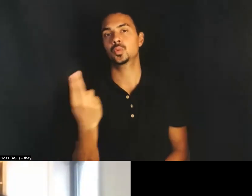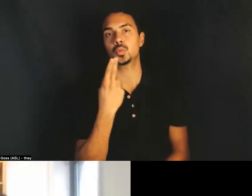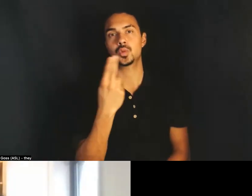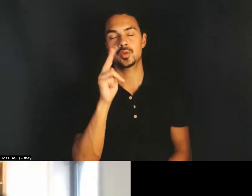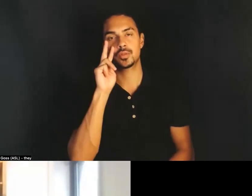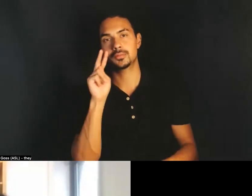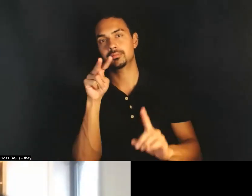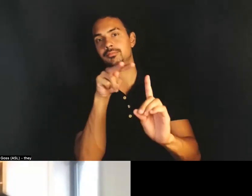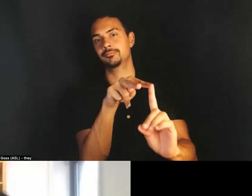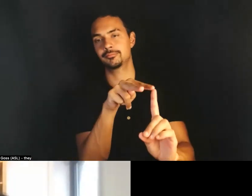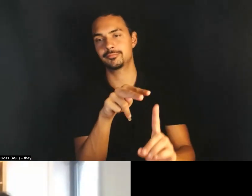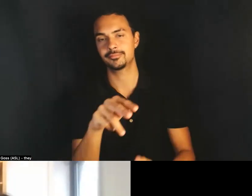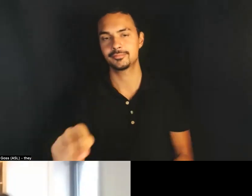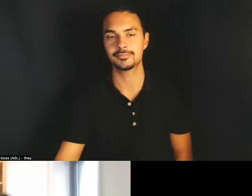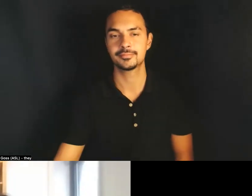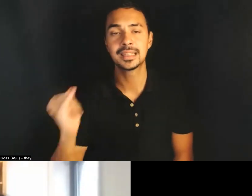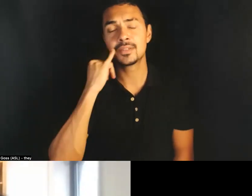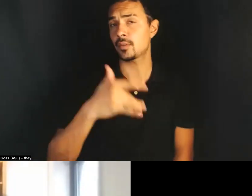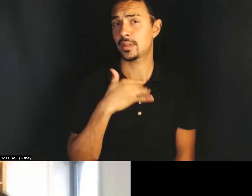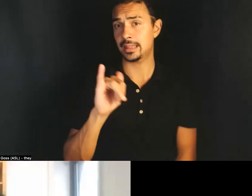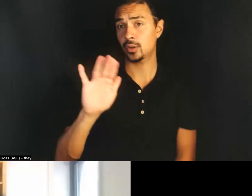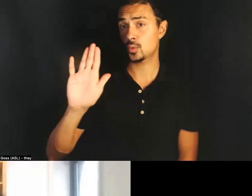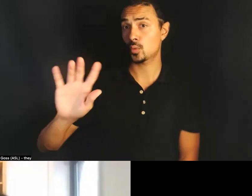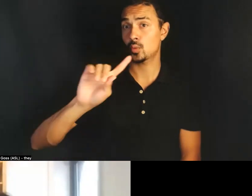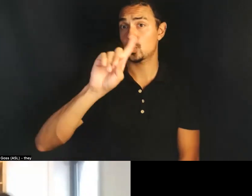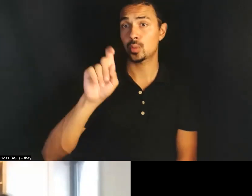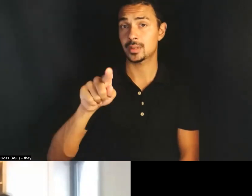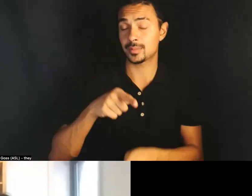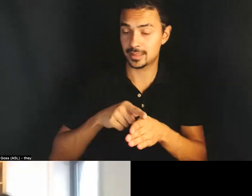because there is lots to say about it and I know that you